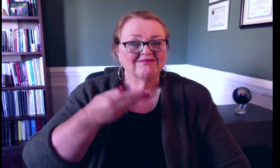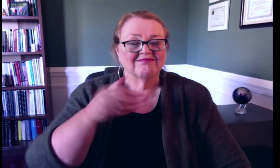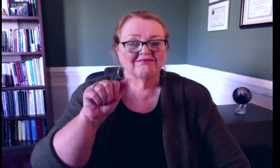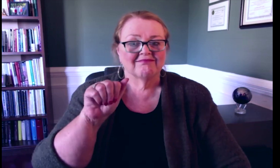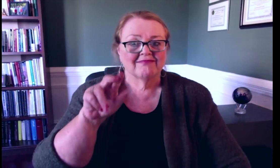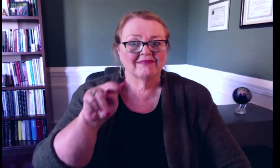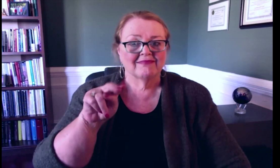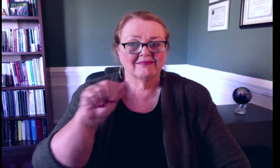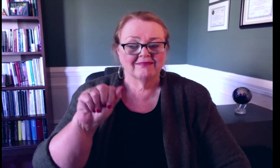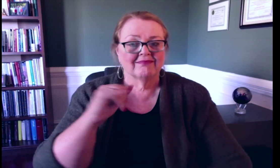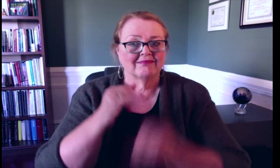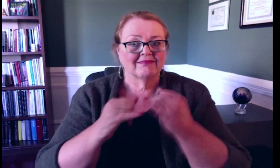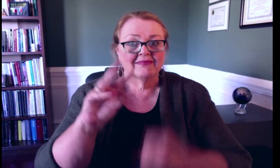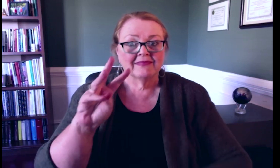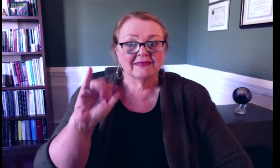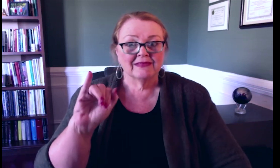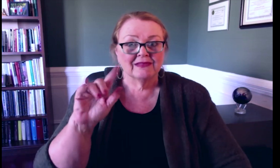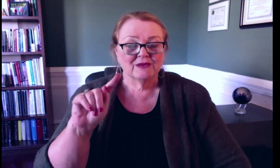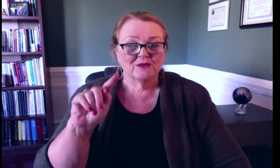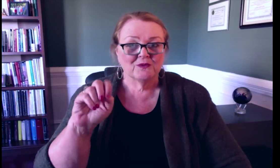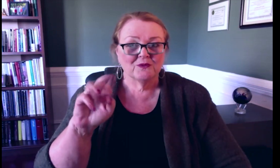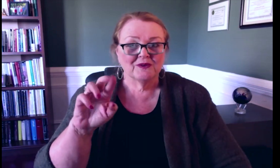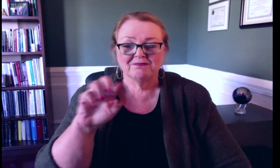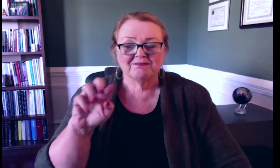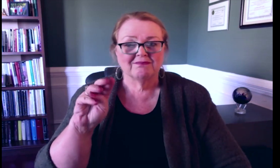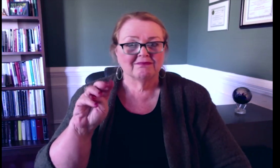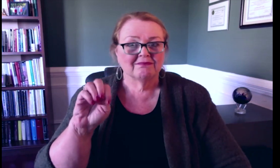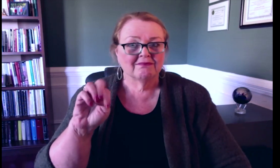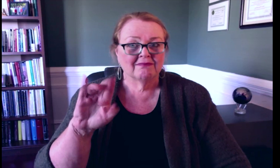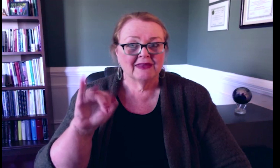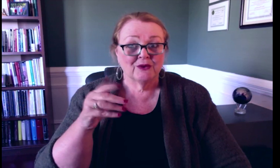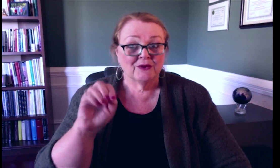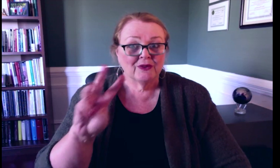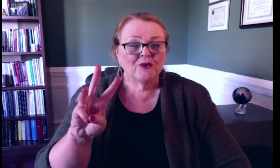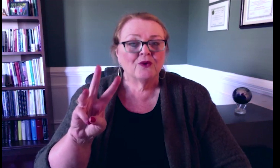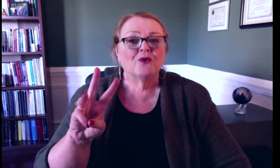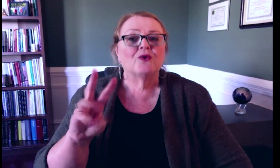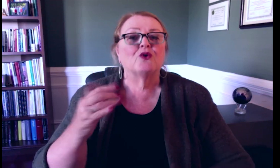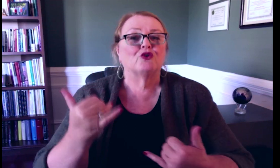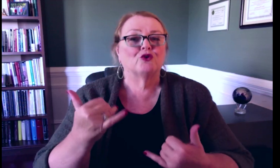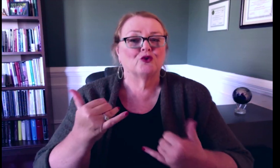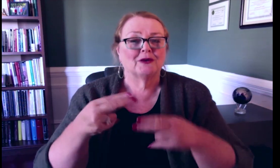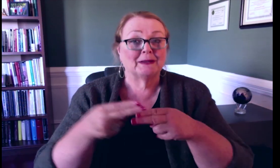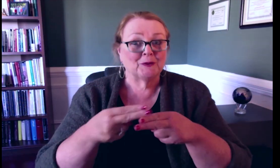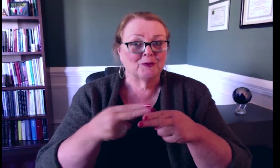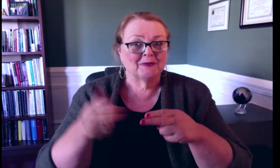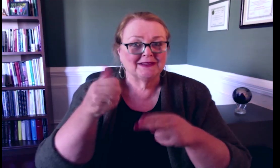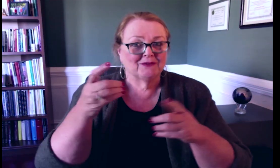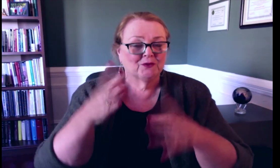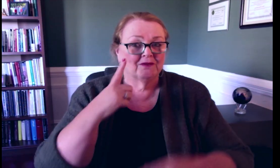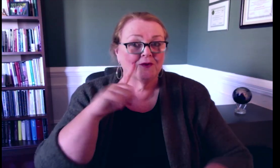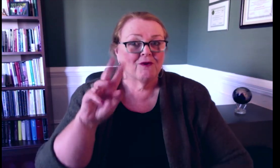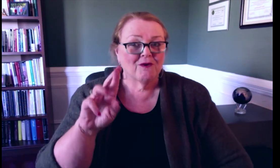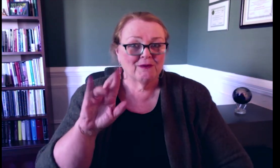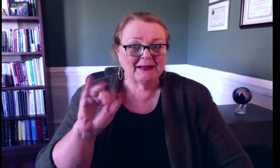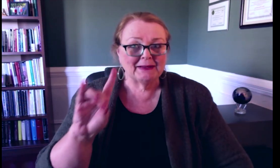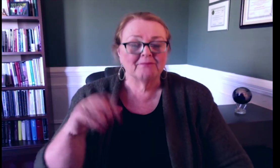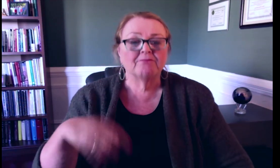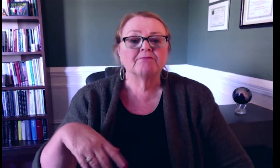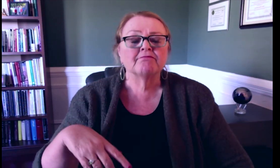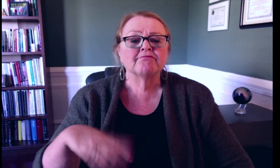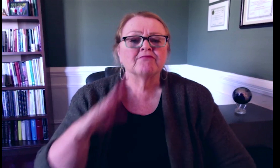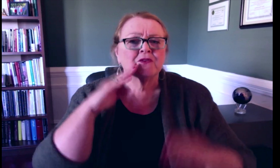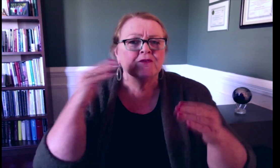Hello, I am Anna Witter-Merithew, the current interim Executive Director of RID.